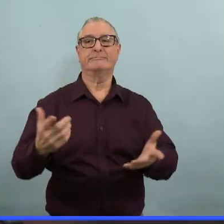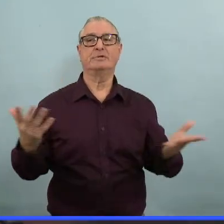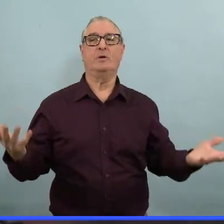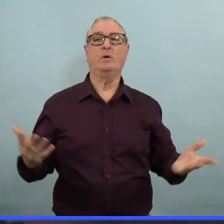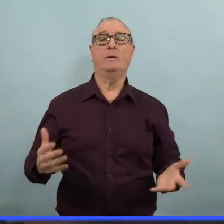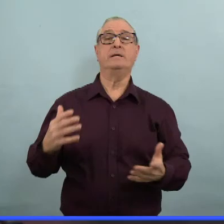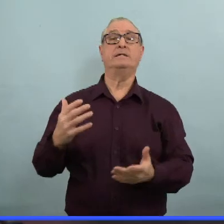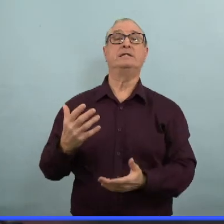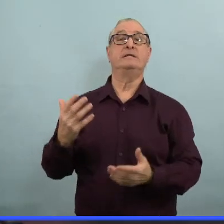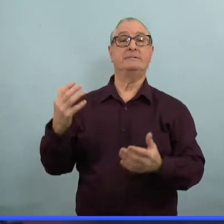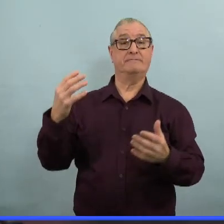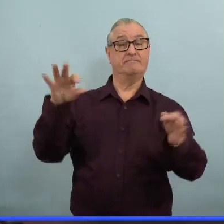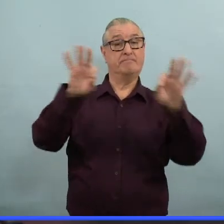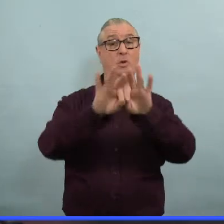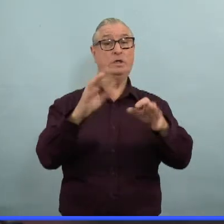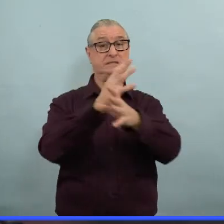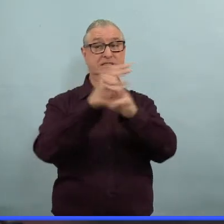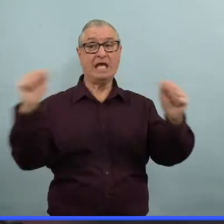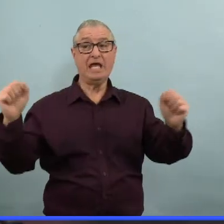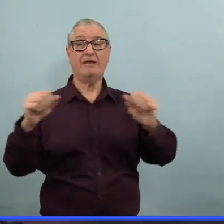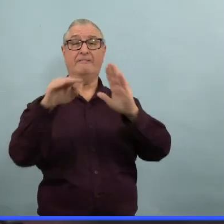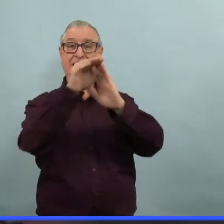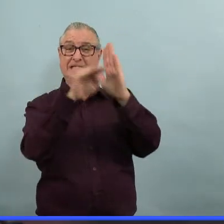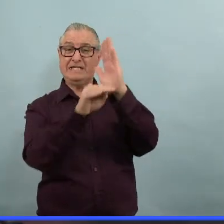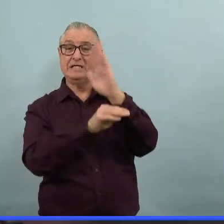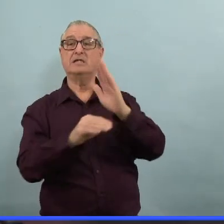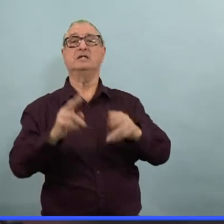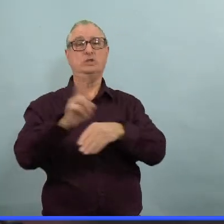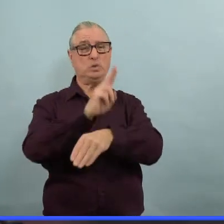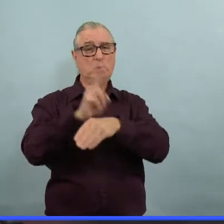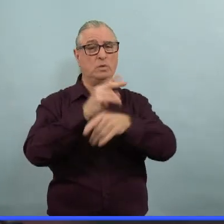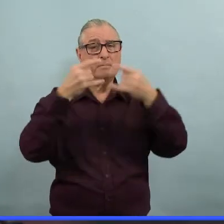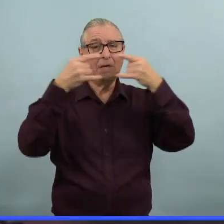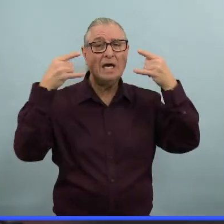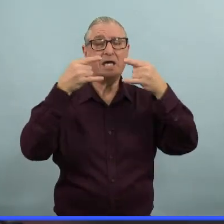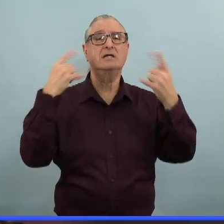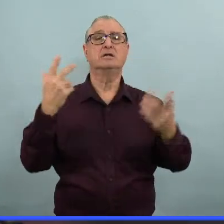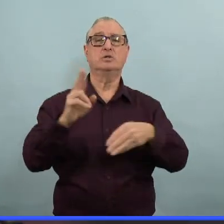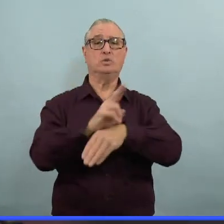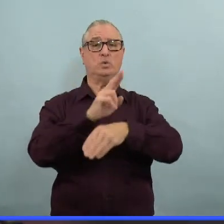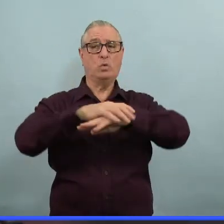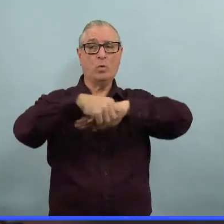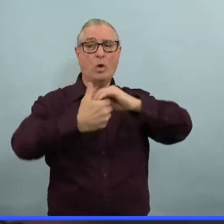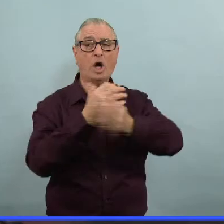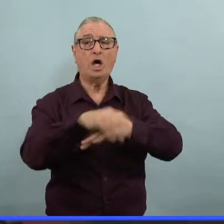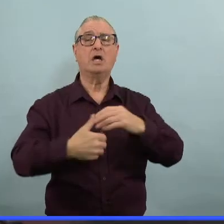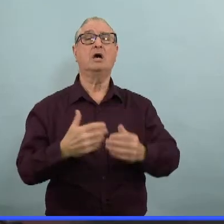that will be required uh but yeah we'll never have a zero risk and then some you know people